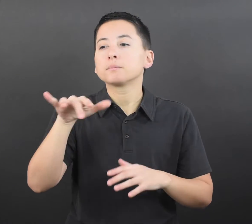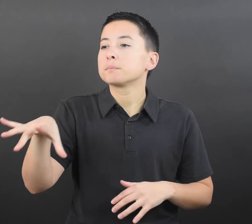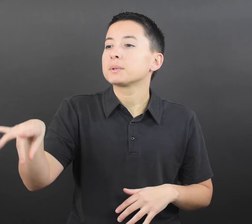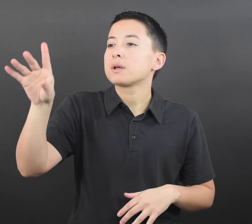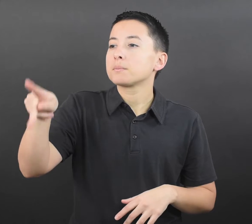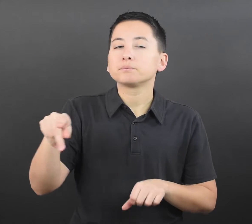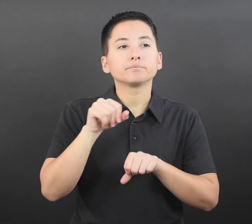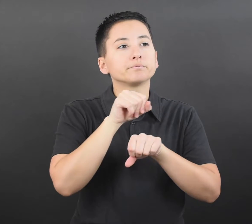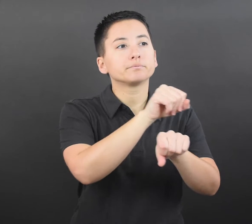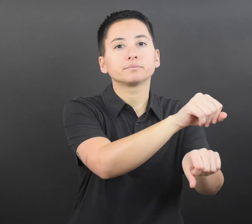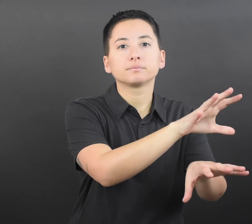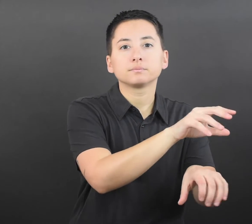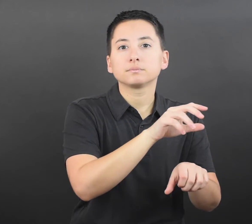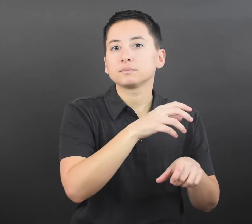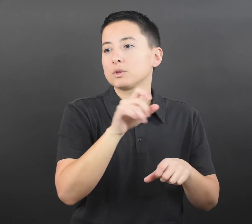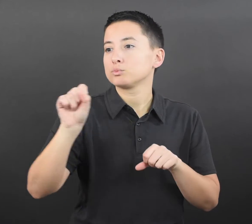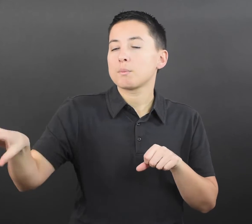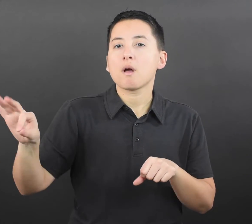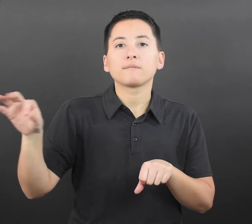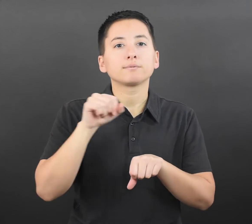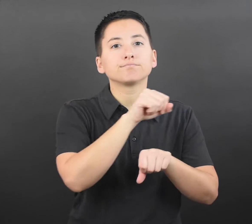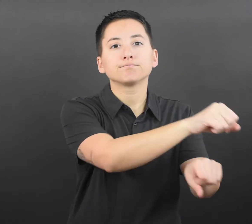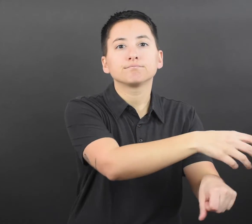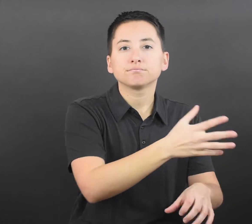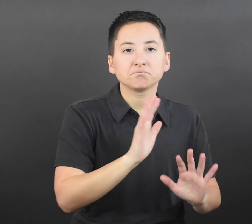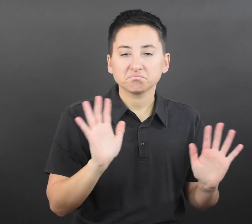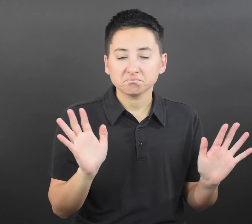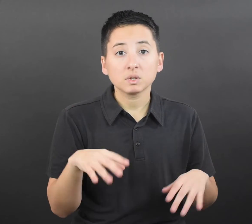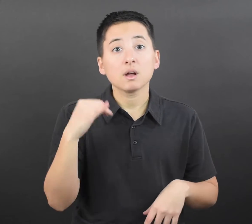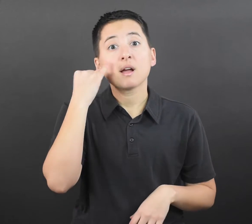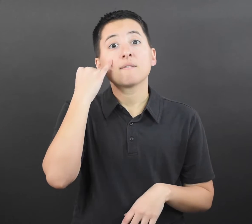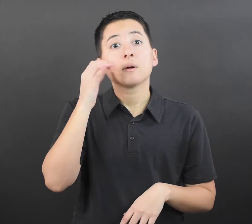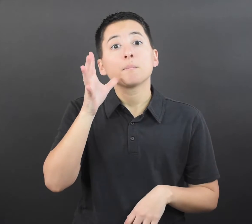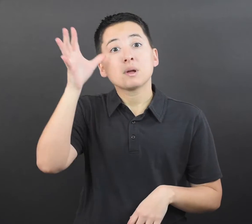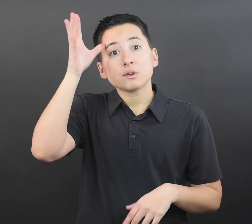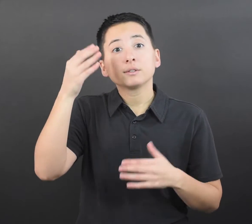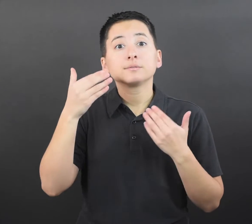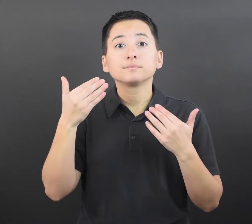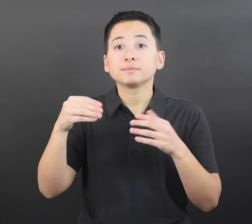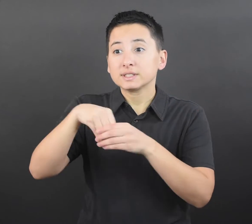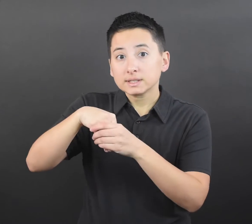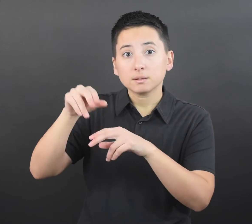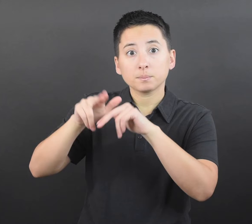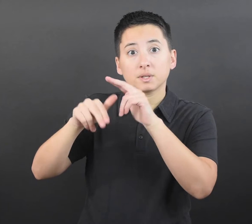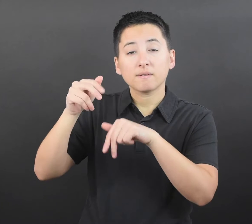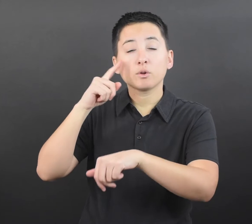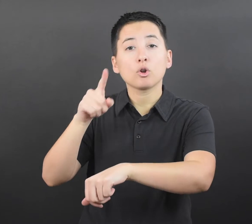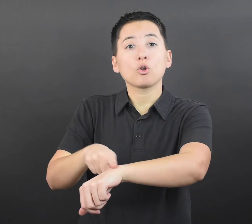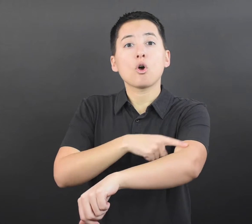within the setting (for example, only routine pickup and drop-off). If the parent was in the